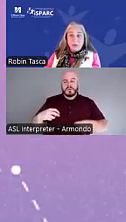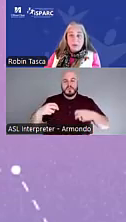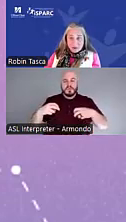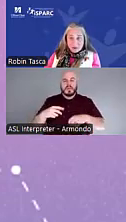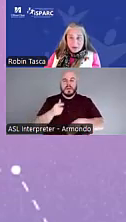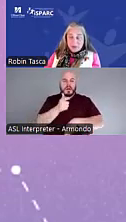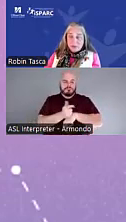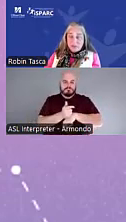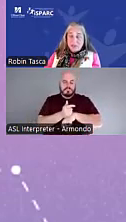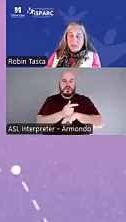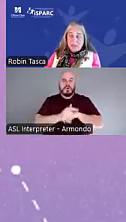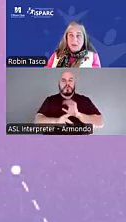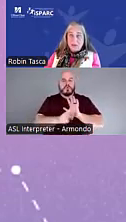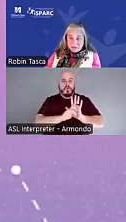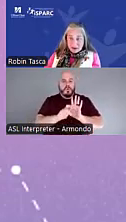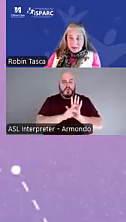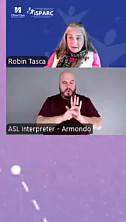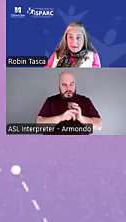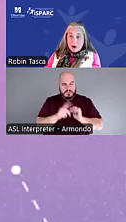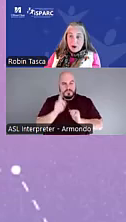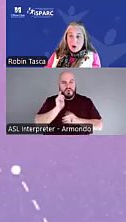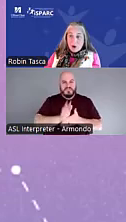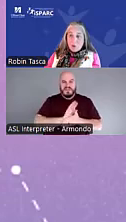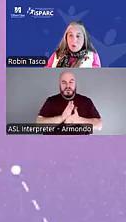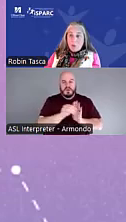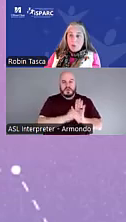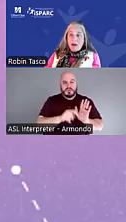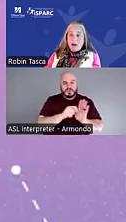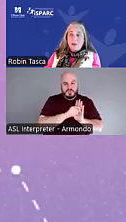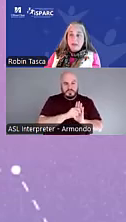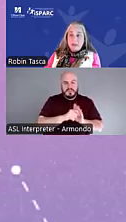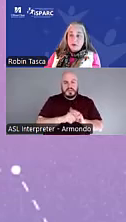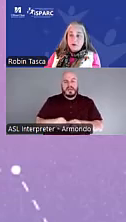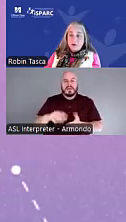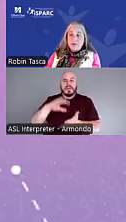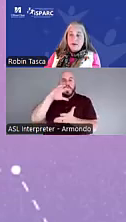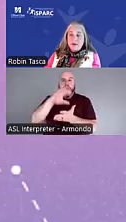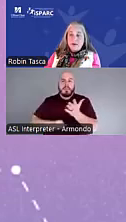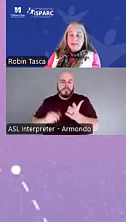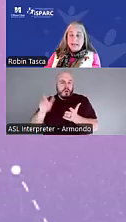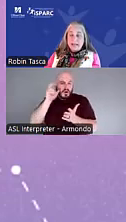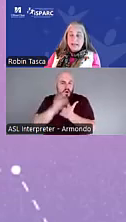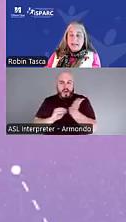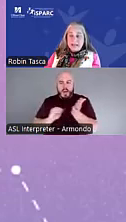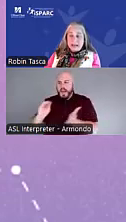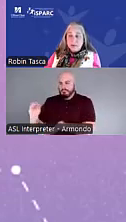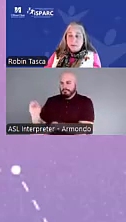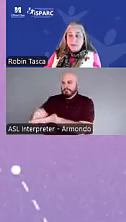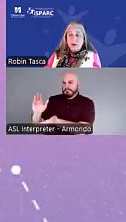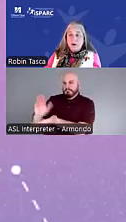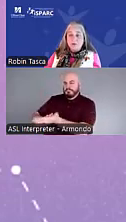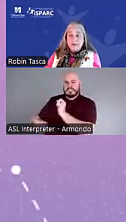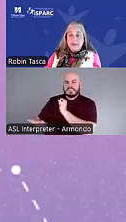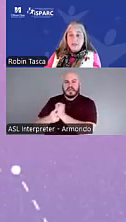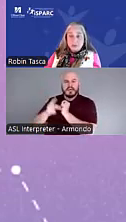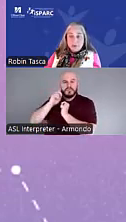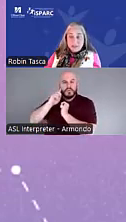and we also have audio using Spotify. We make sure that there is a downloadable written